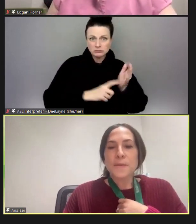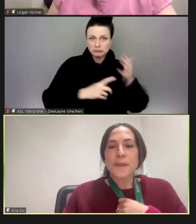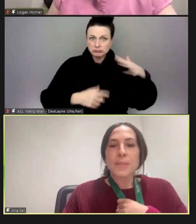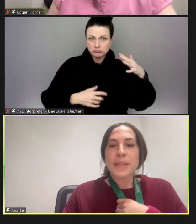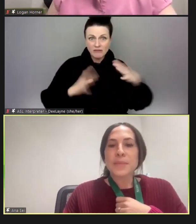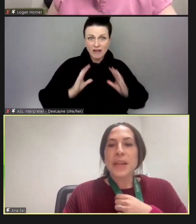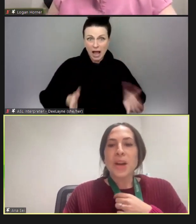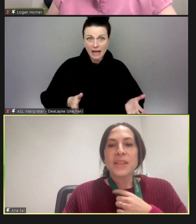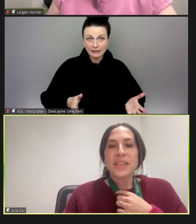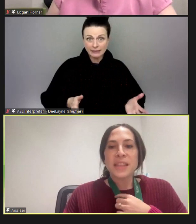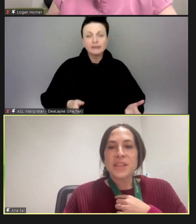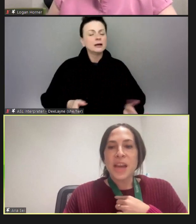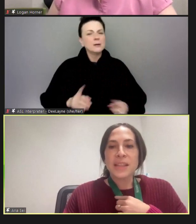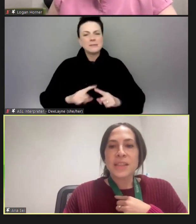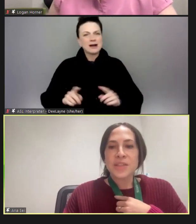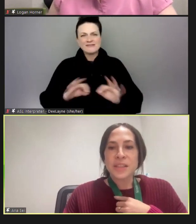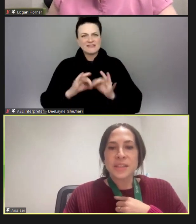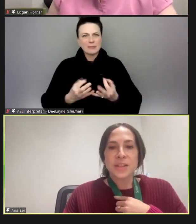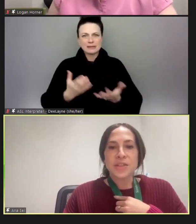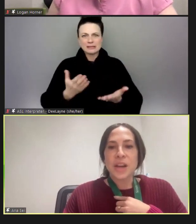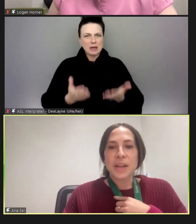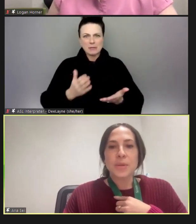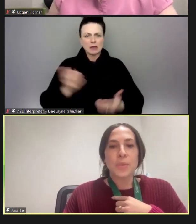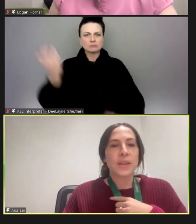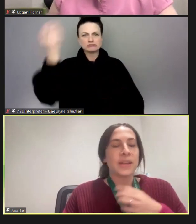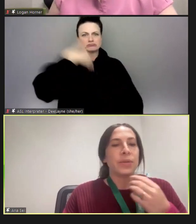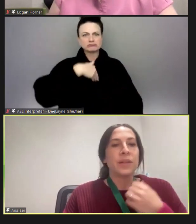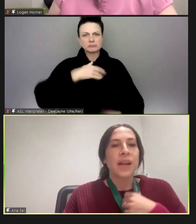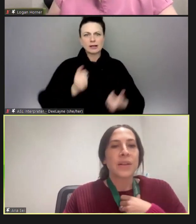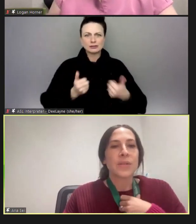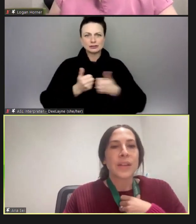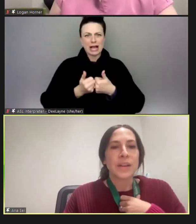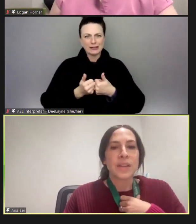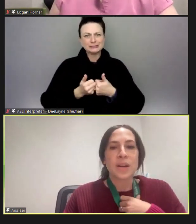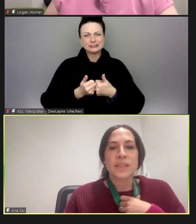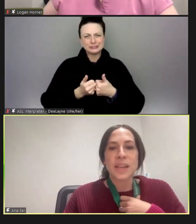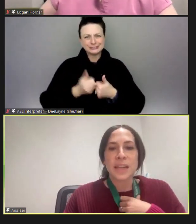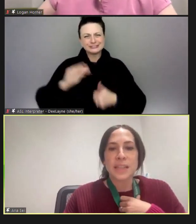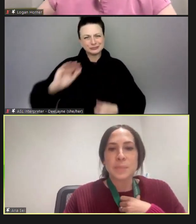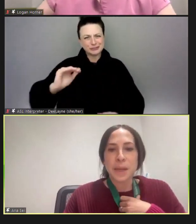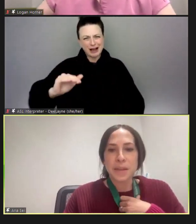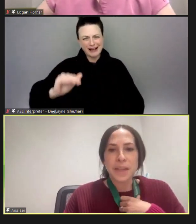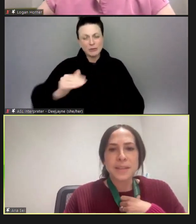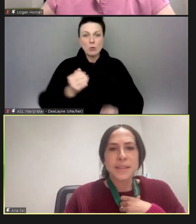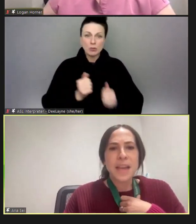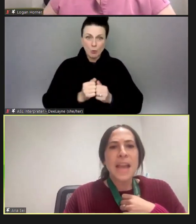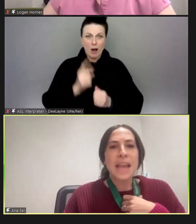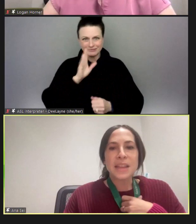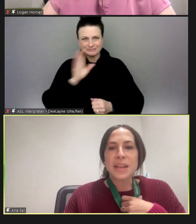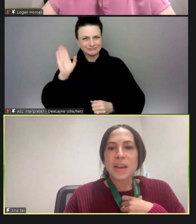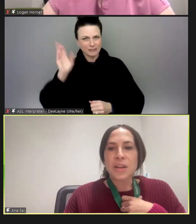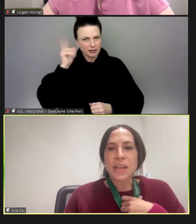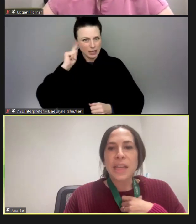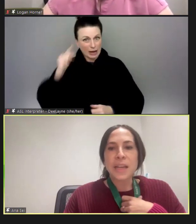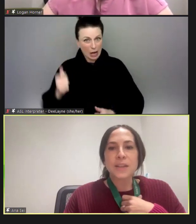families may not see the challenges their child with a unilateral hearing